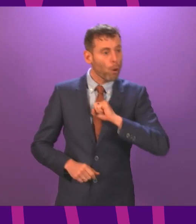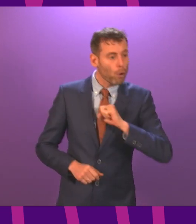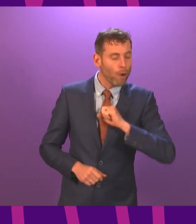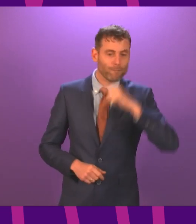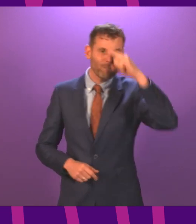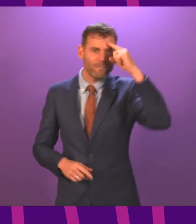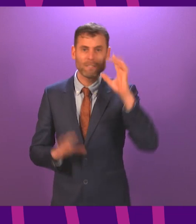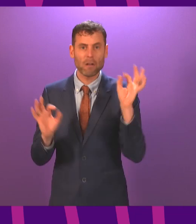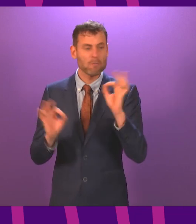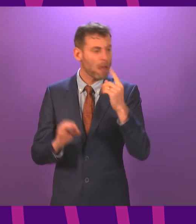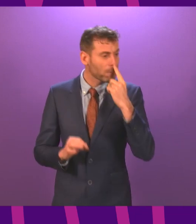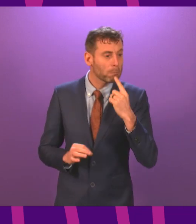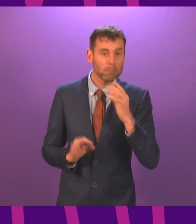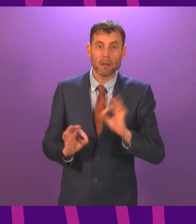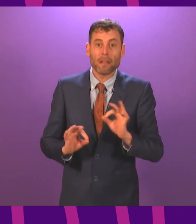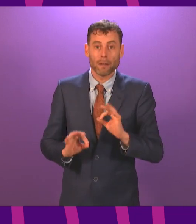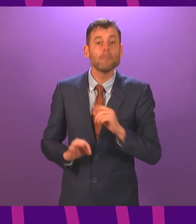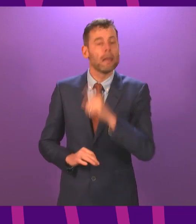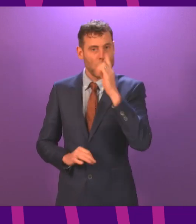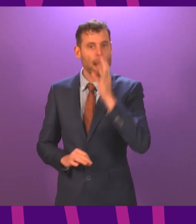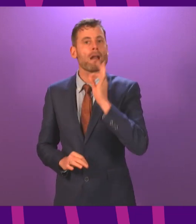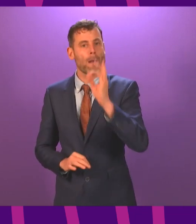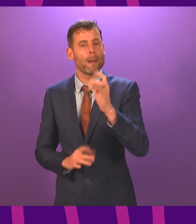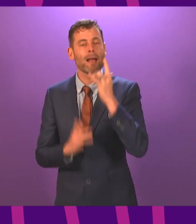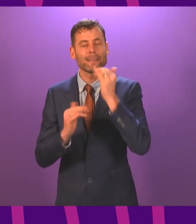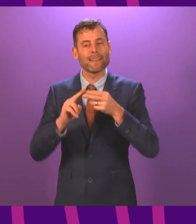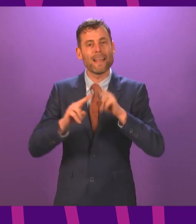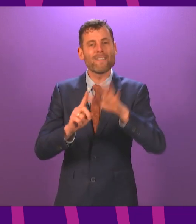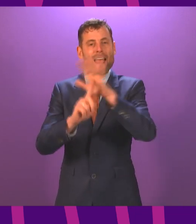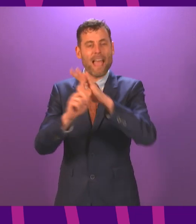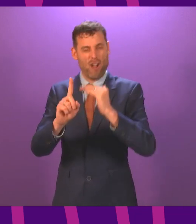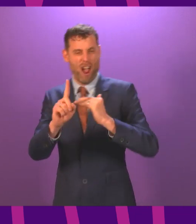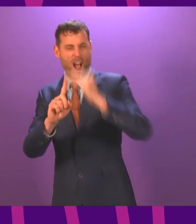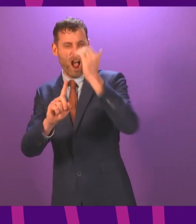example, test sites opened yesterday in Dalmarnock and Pollokshields in Glasgow; in Stewarton